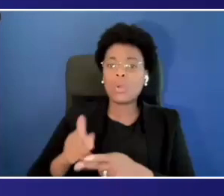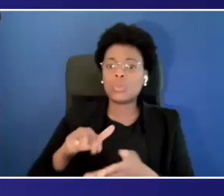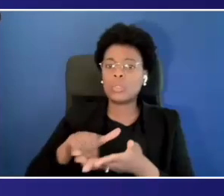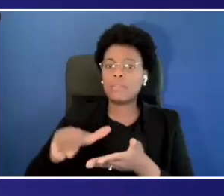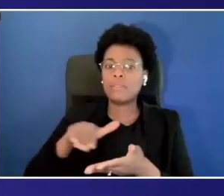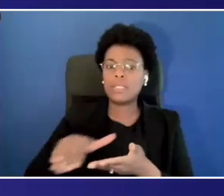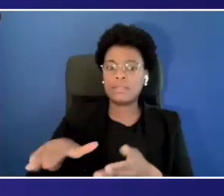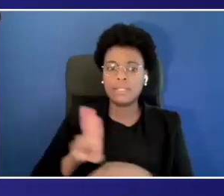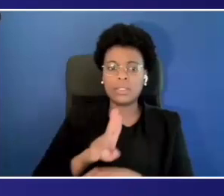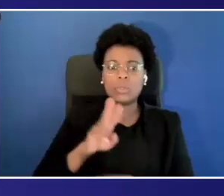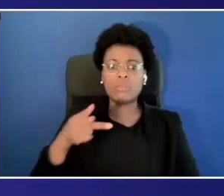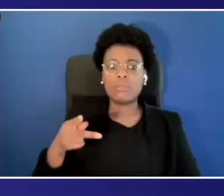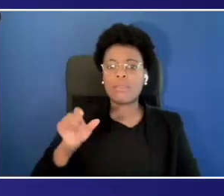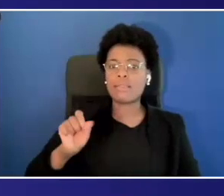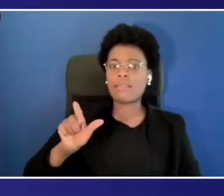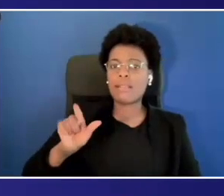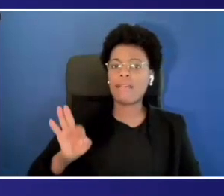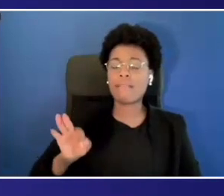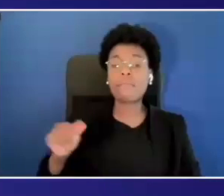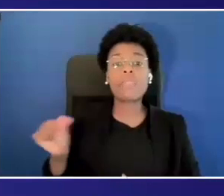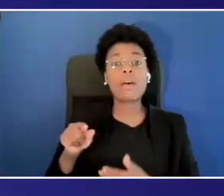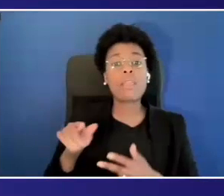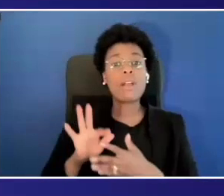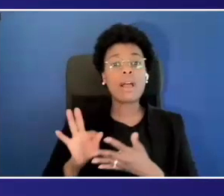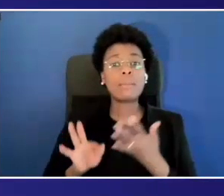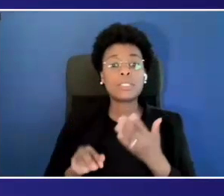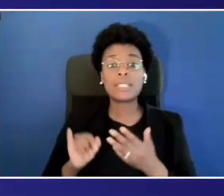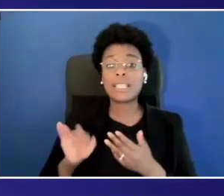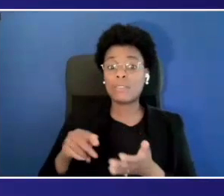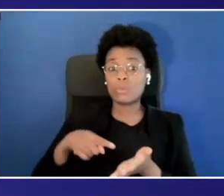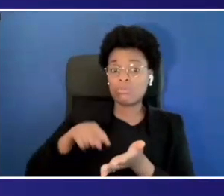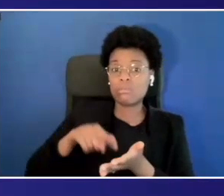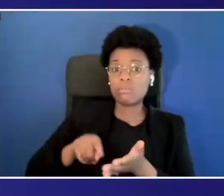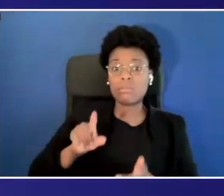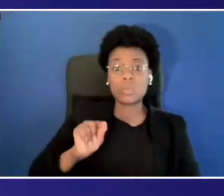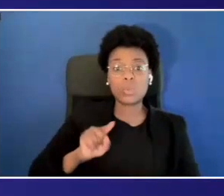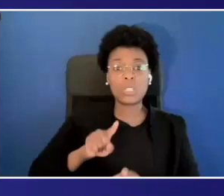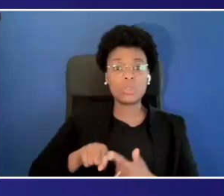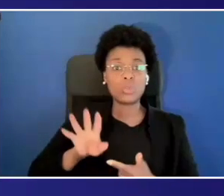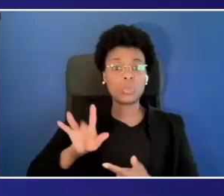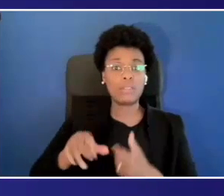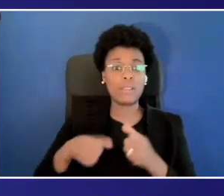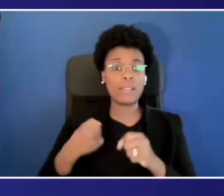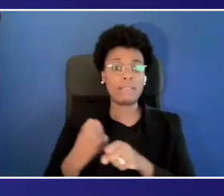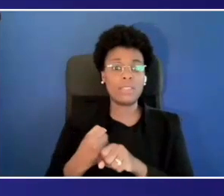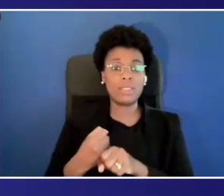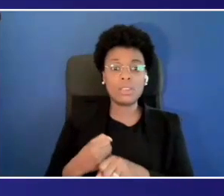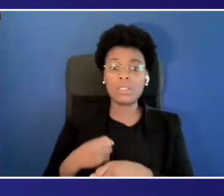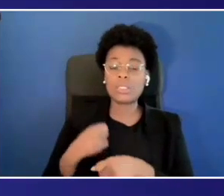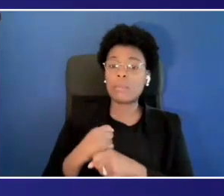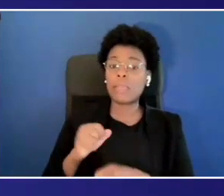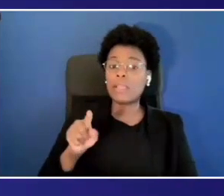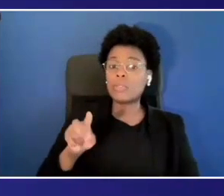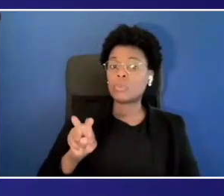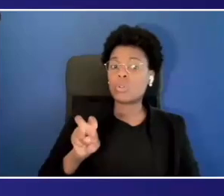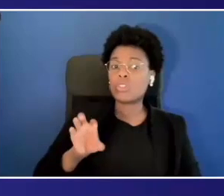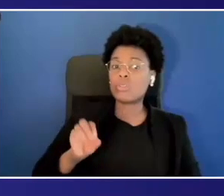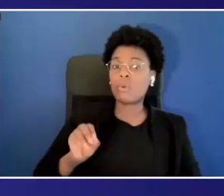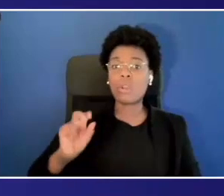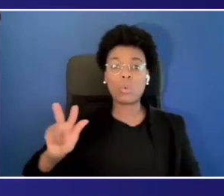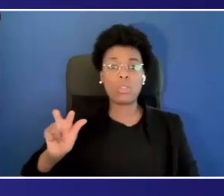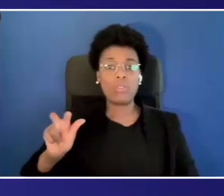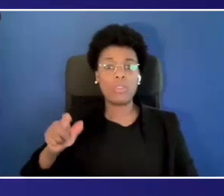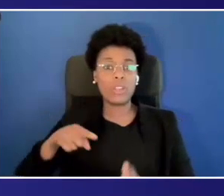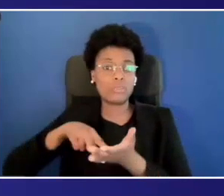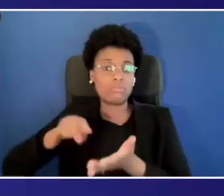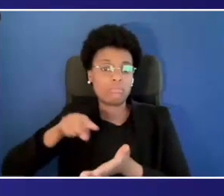The other option was if you paid on your loans for 20 to 25 years and made the 240 or 300 payments your loans would be forgiven through IDR forgiveness.